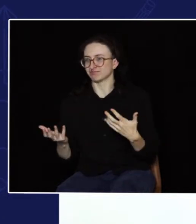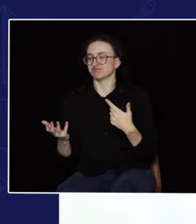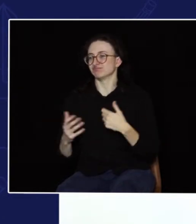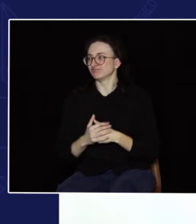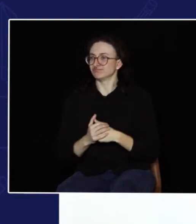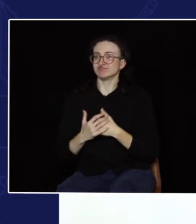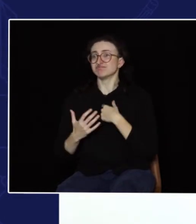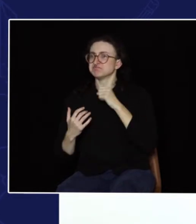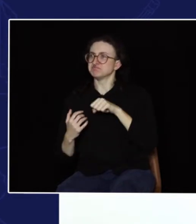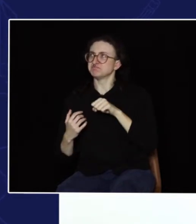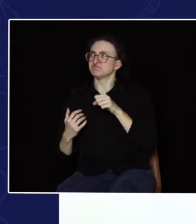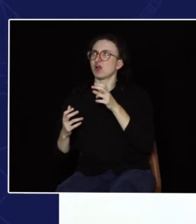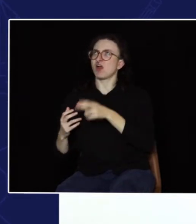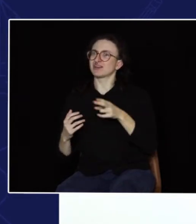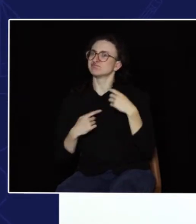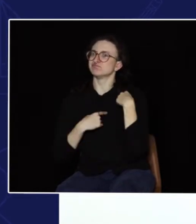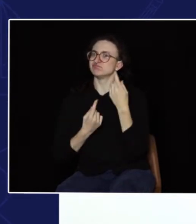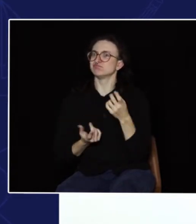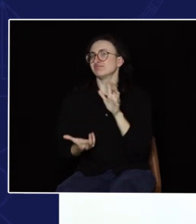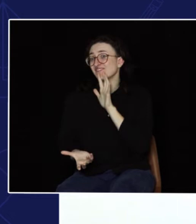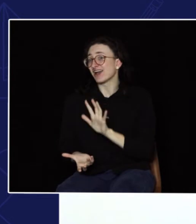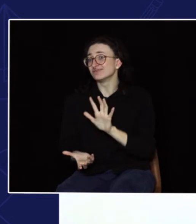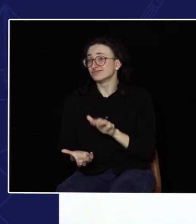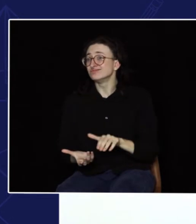Yeah, I've been Hard of Hearing since I was five. Um...